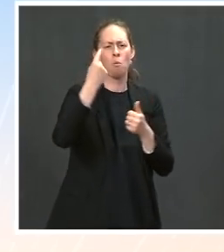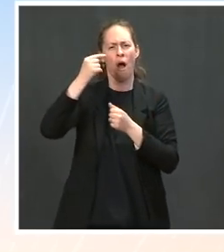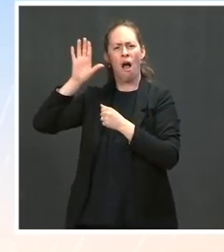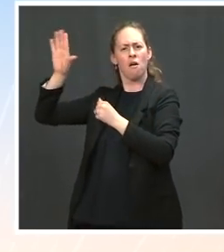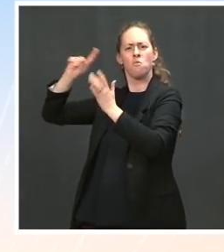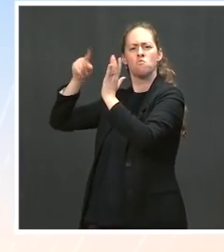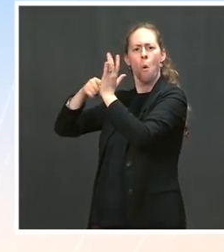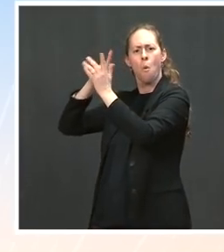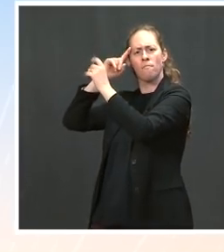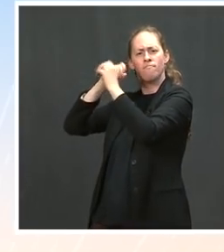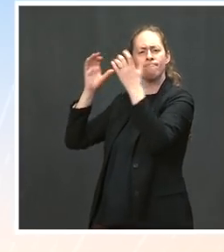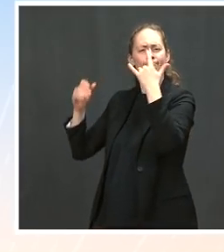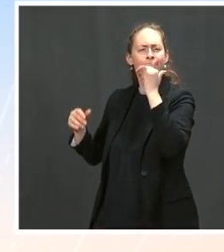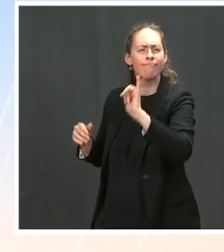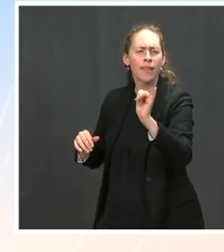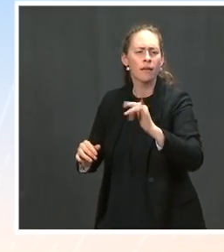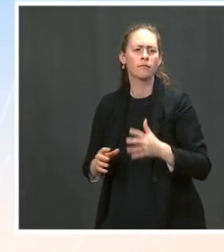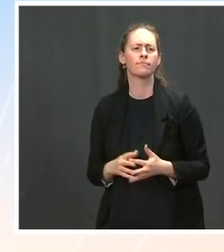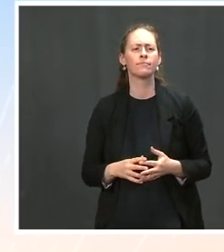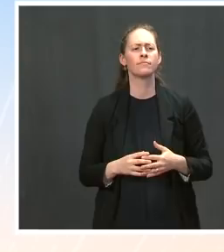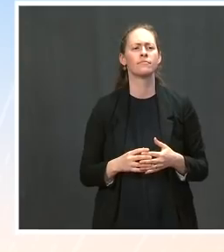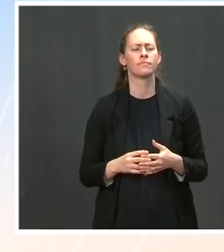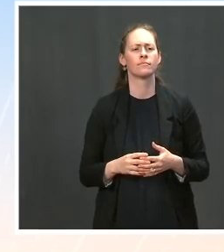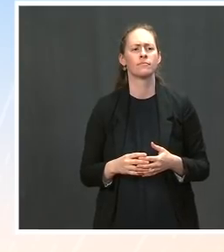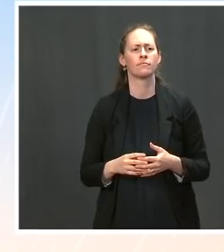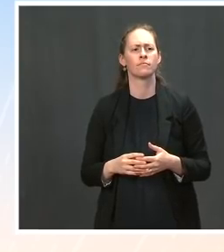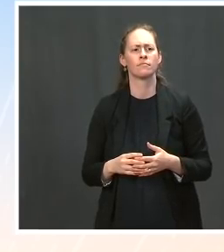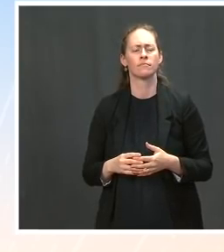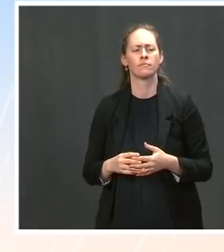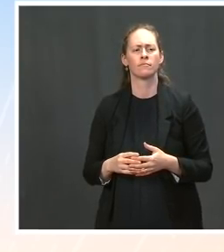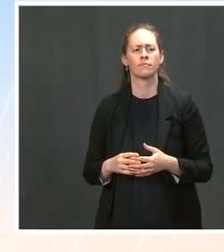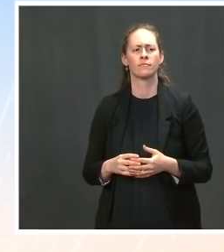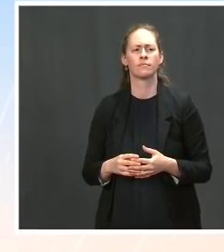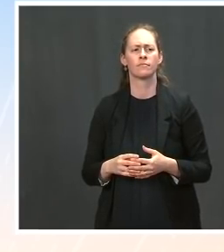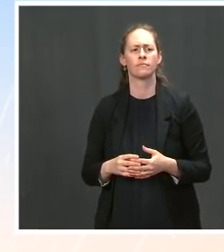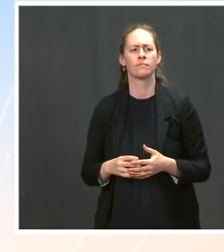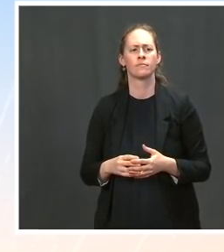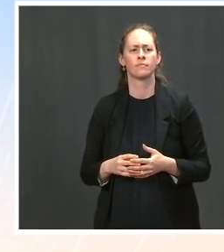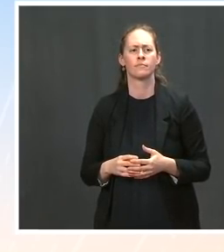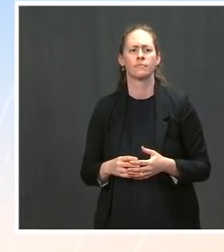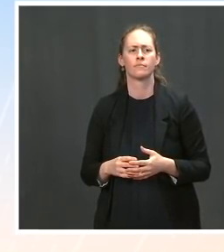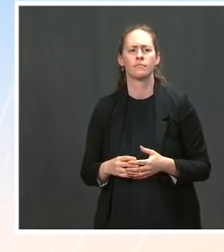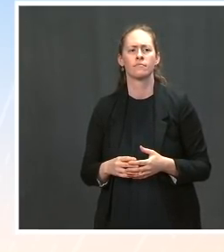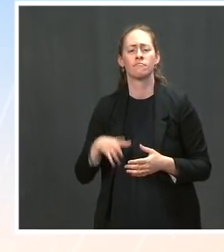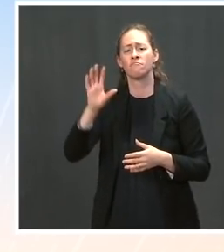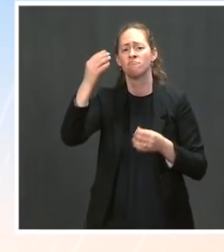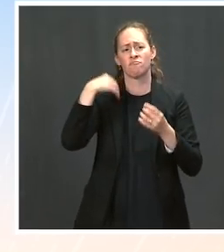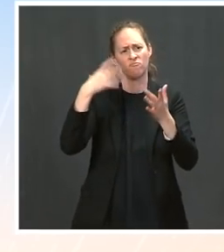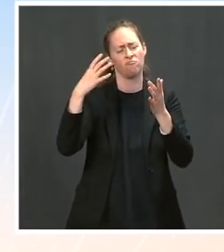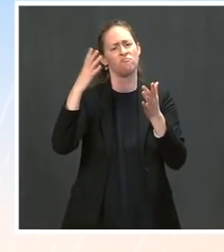as I've noted a little bit in response to some earlier questions, is certainly -- was touched by and impacted by his conversation